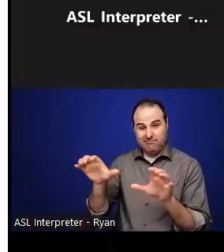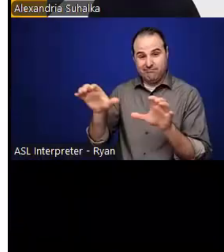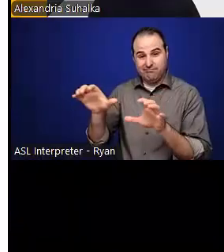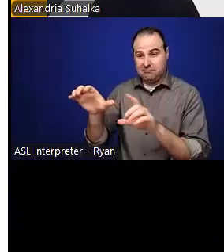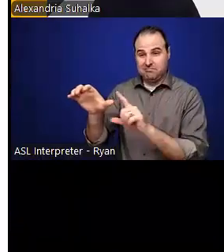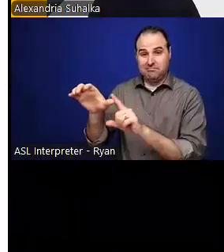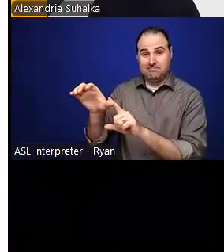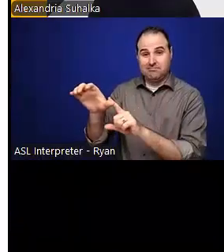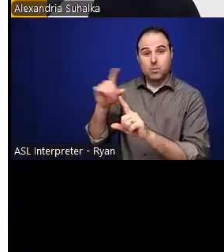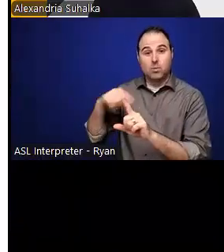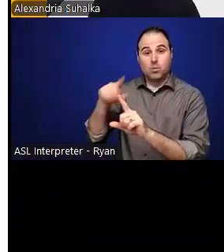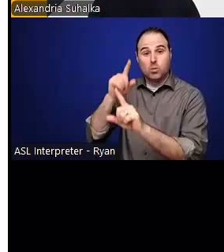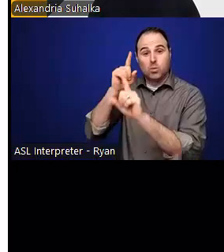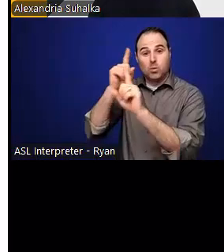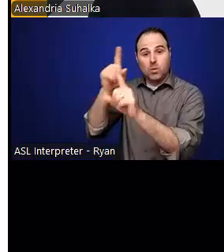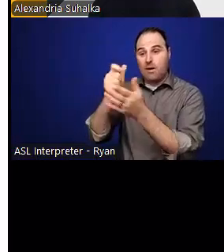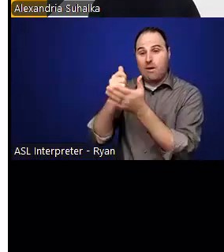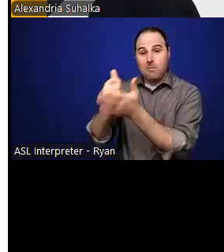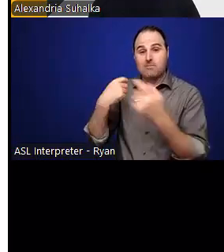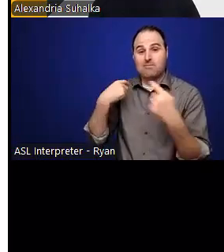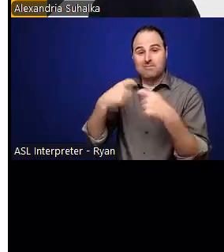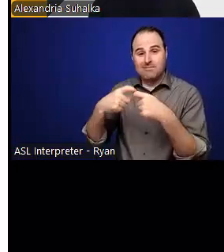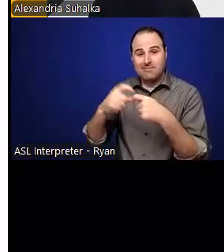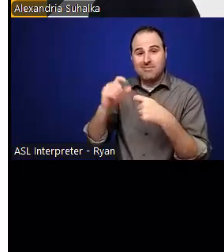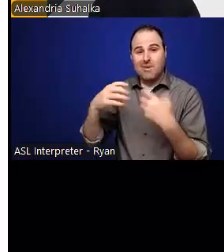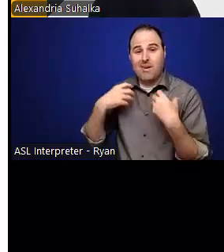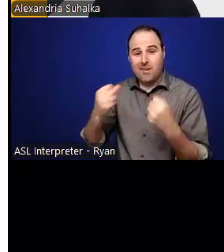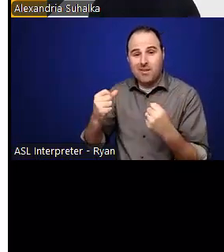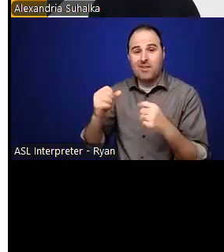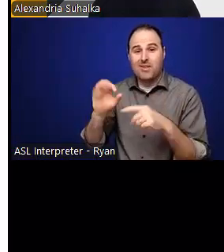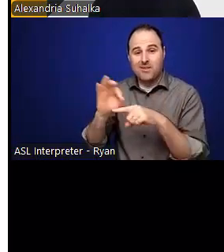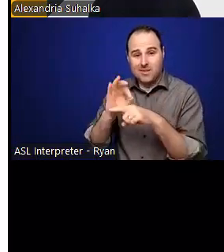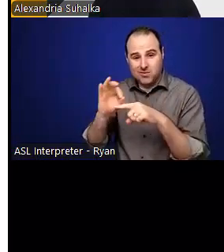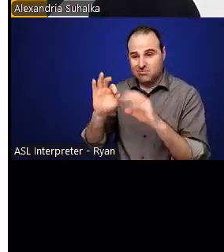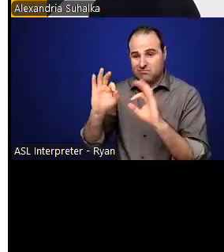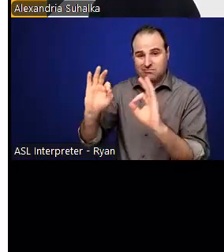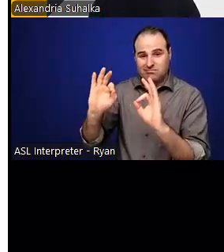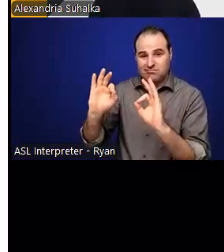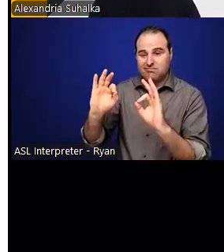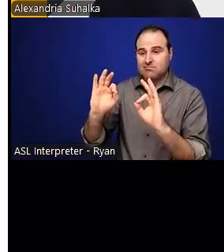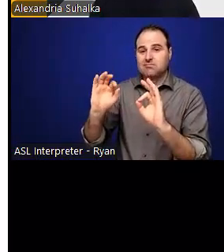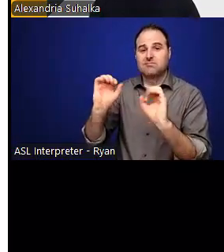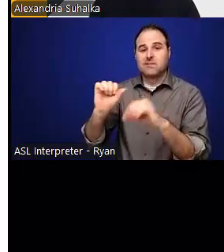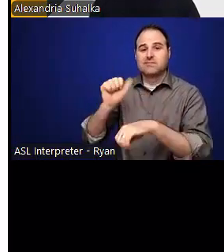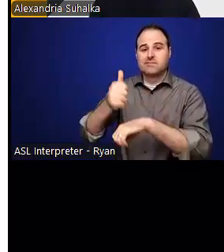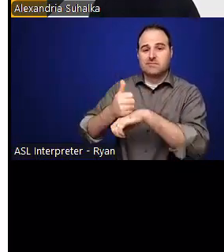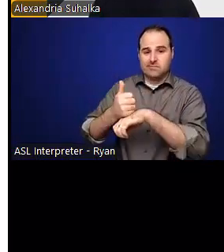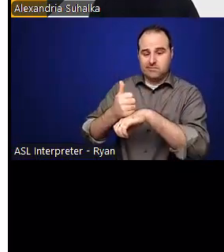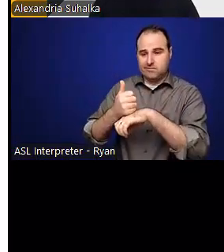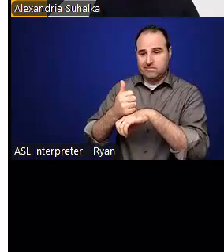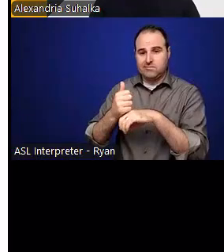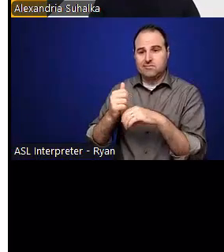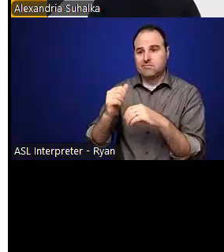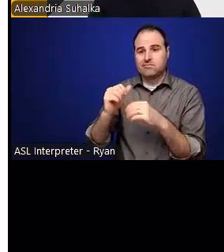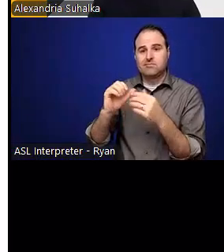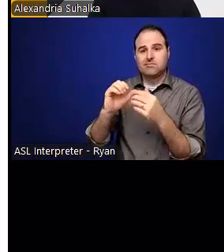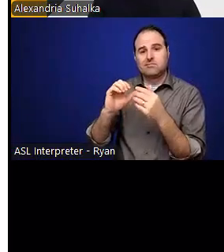of Latino persons by creating a culturally and linguistically appropriate curriculum.